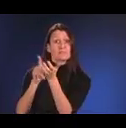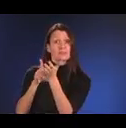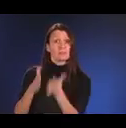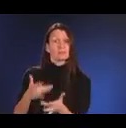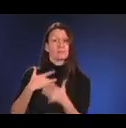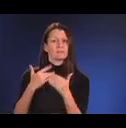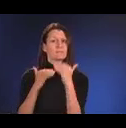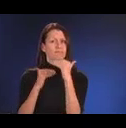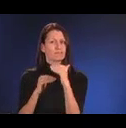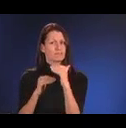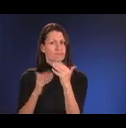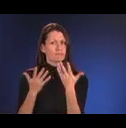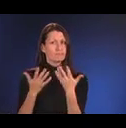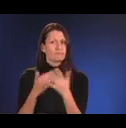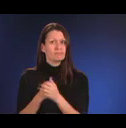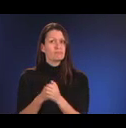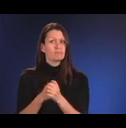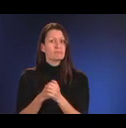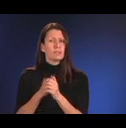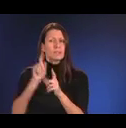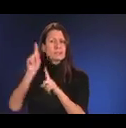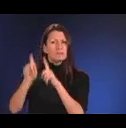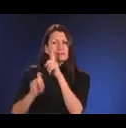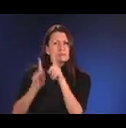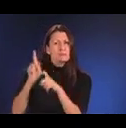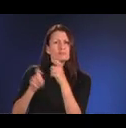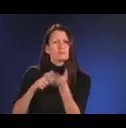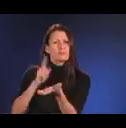Discussion between psychiatrist and peer is usually limited,